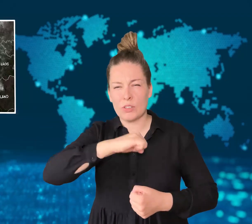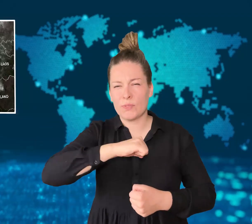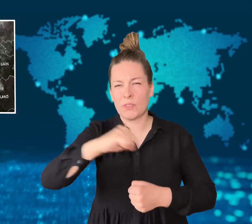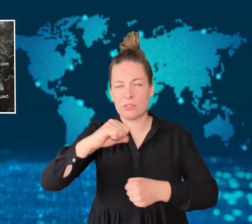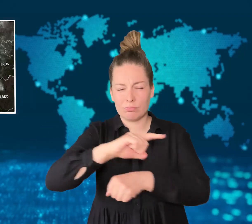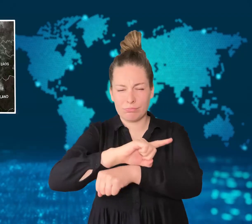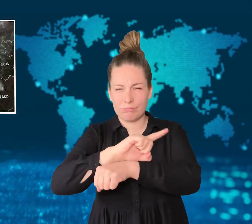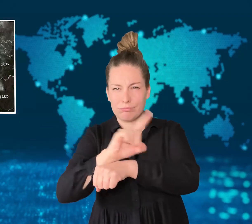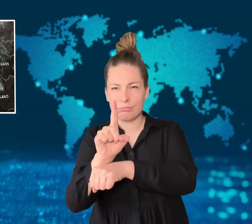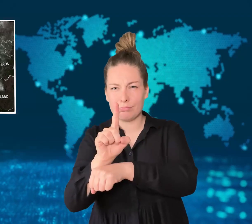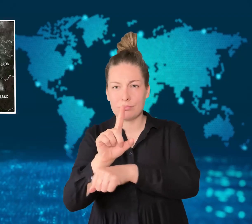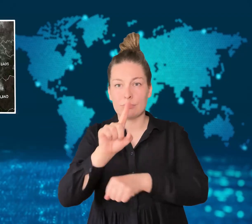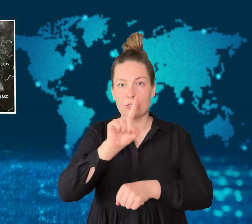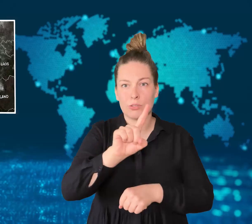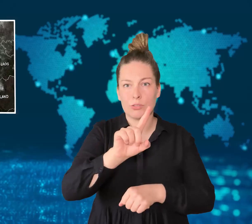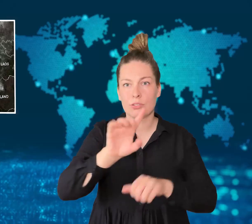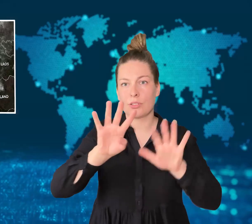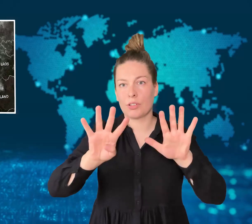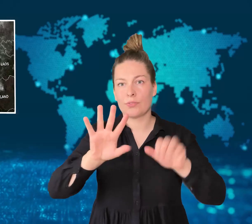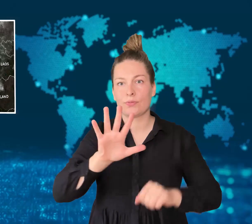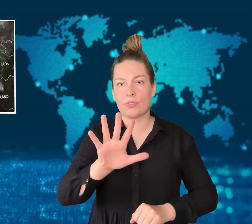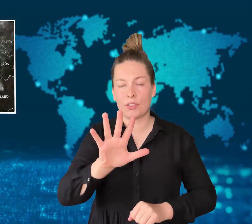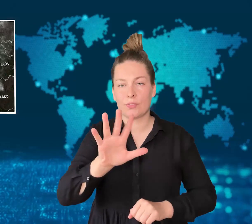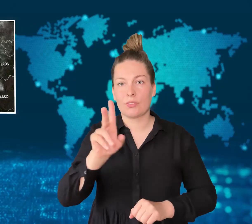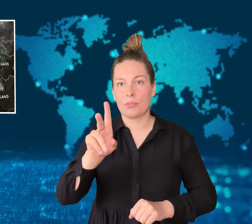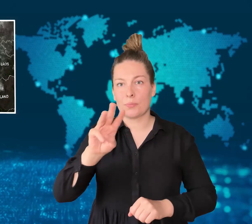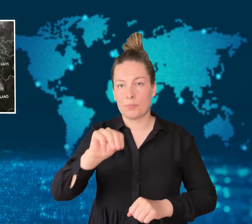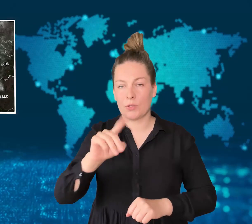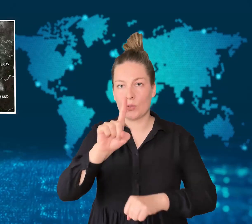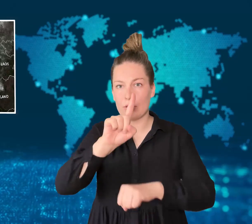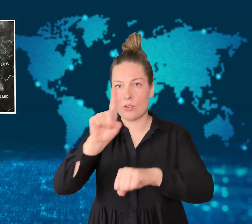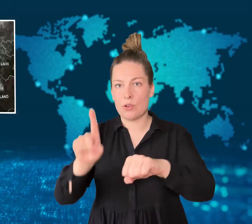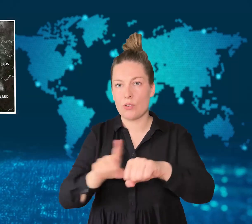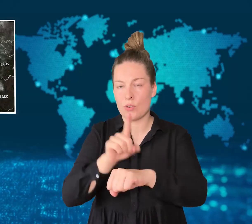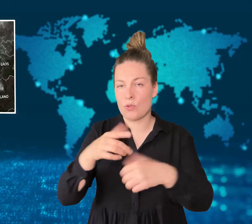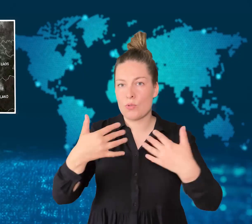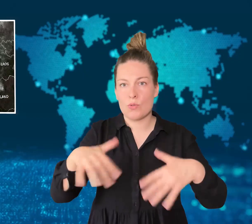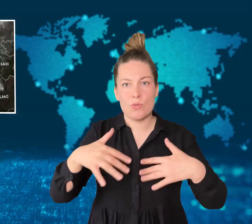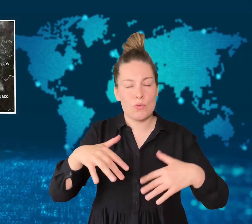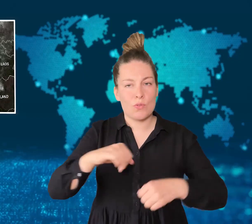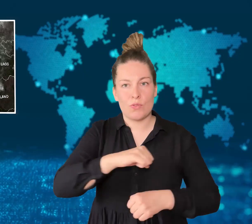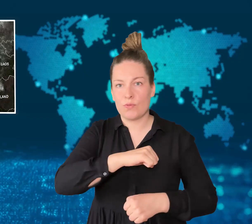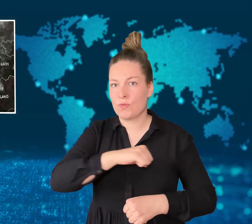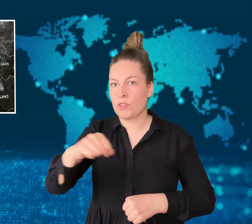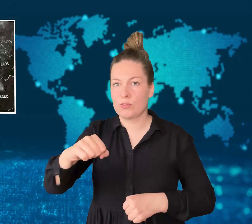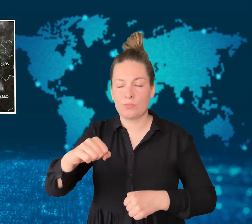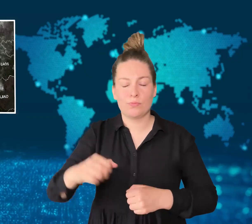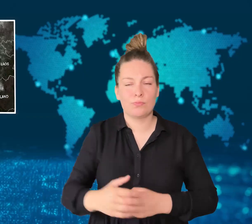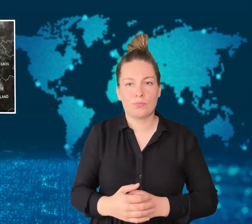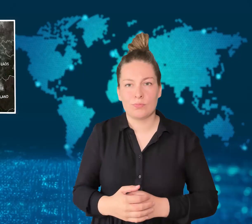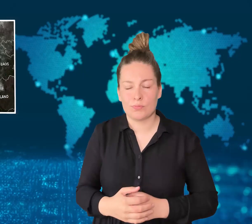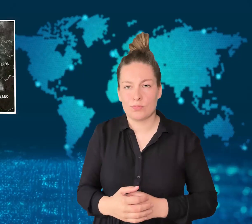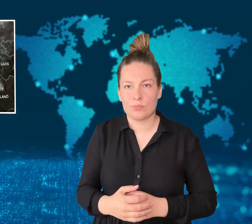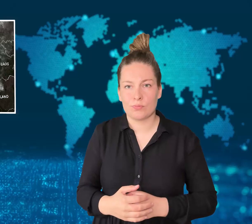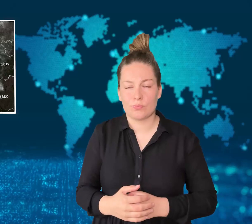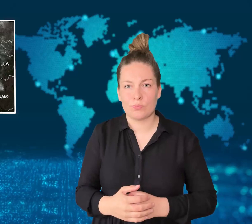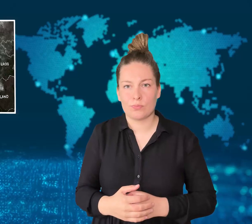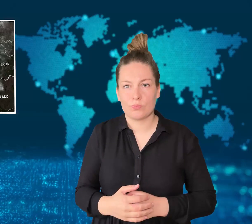when it hit land.